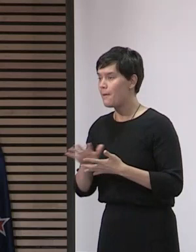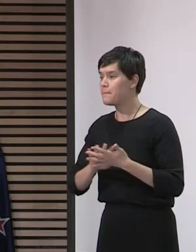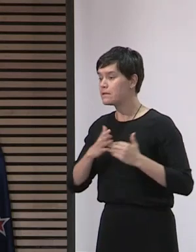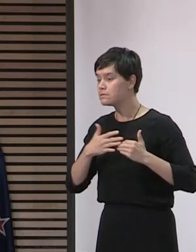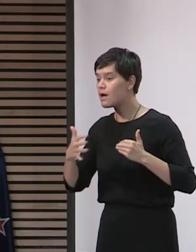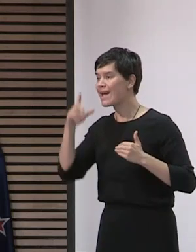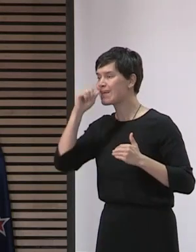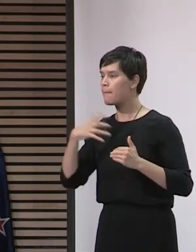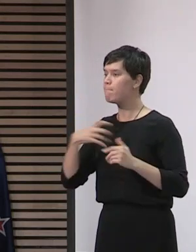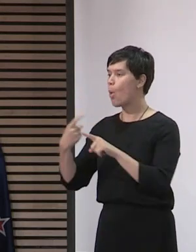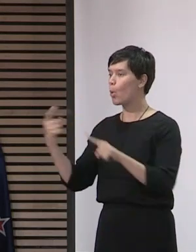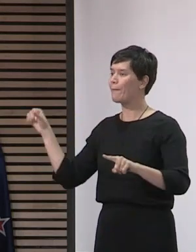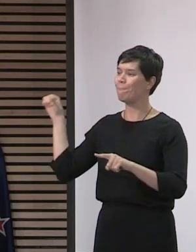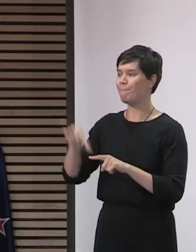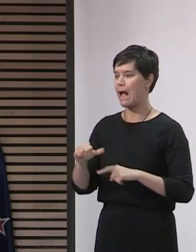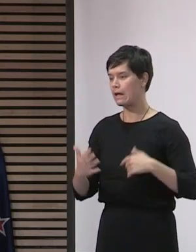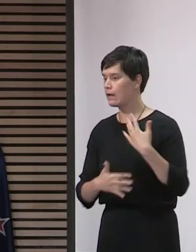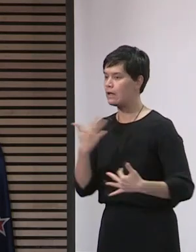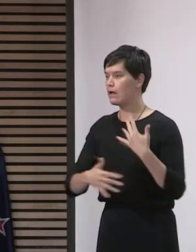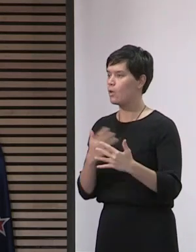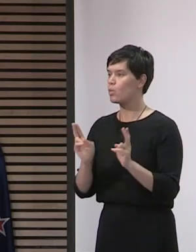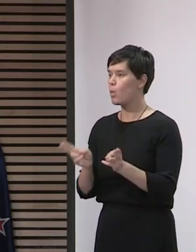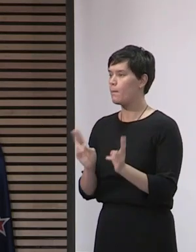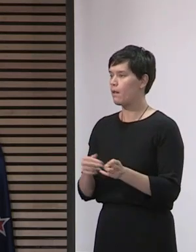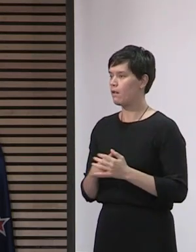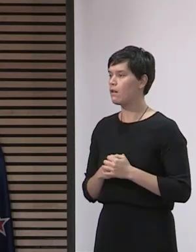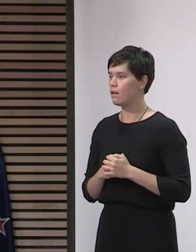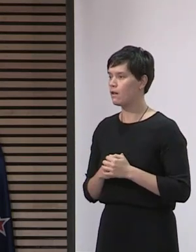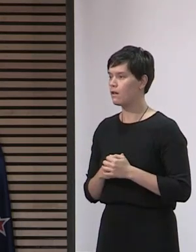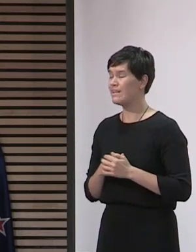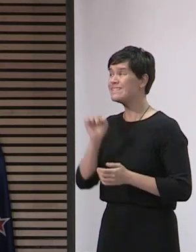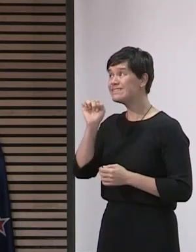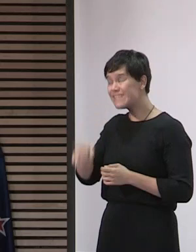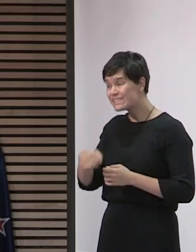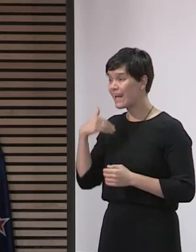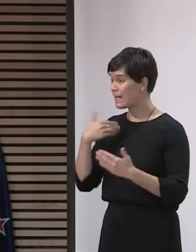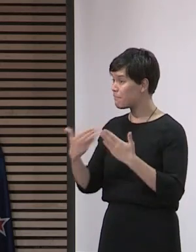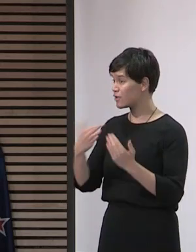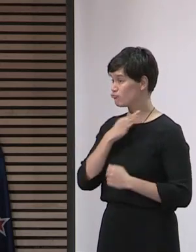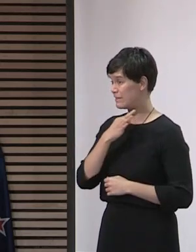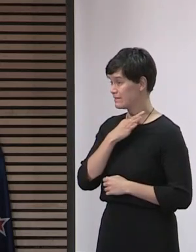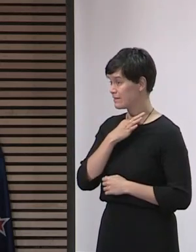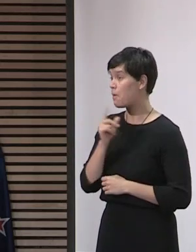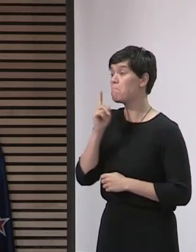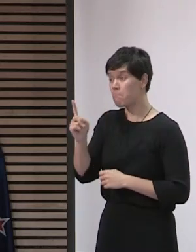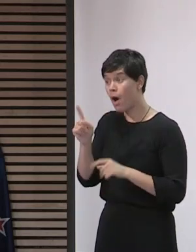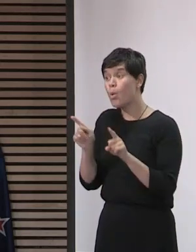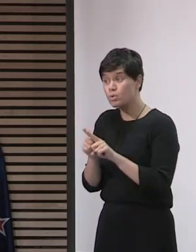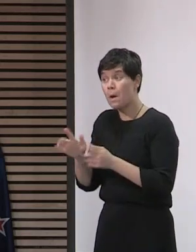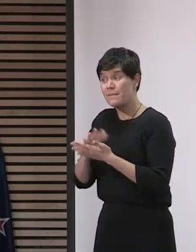benefit of that is now we see ourselves in a better position to be able to come out. Yes, with factoring in risk, but